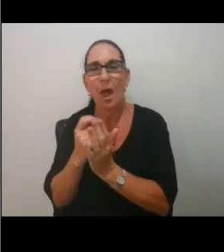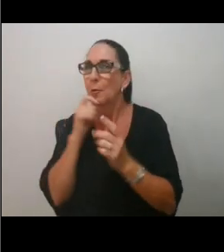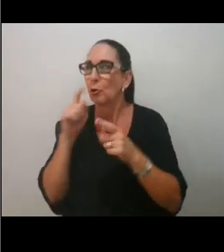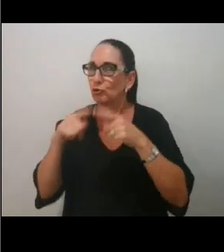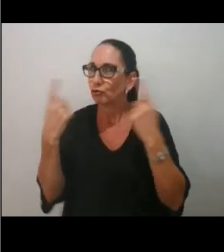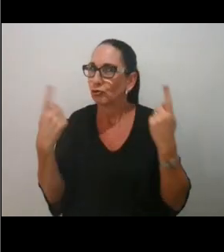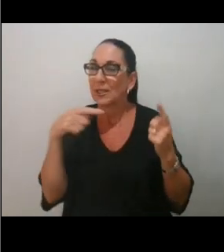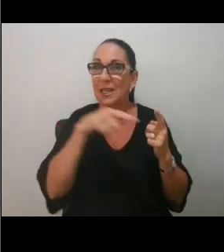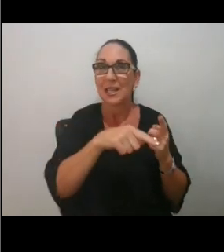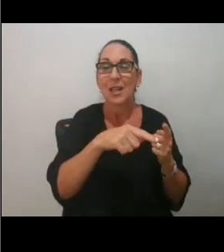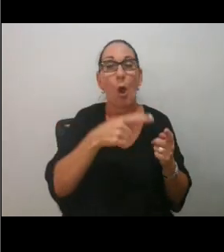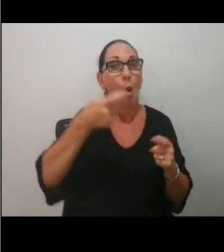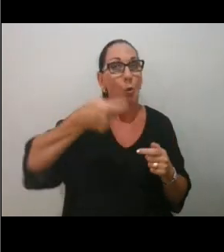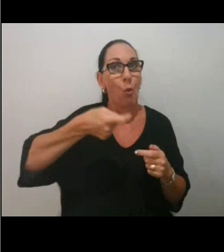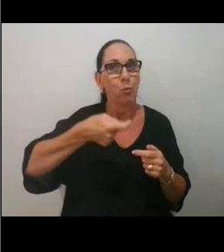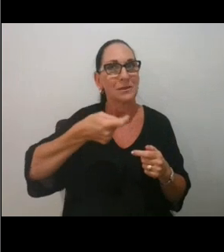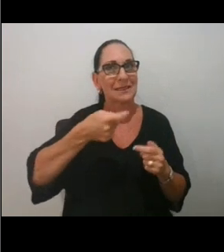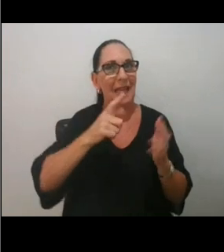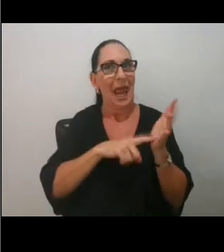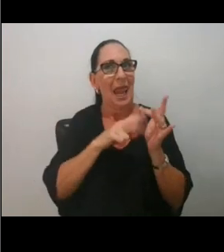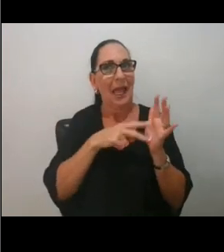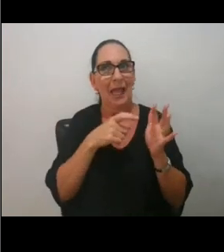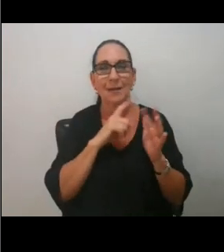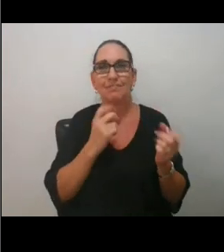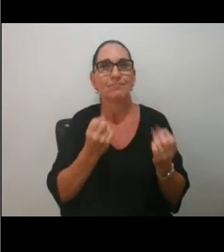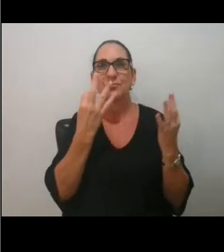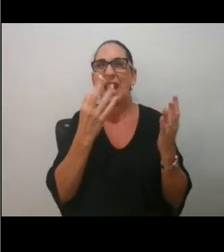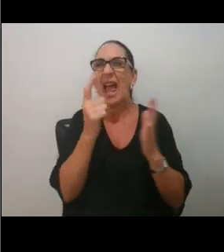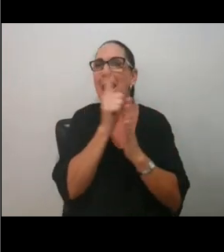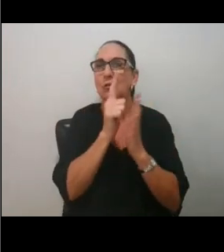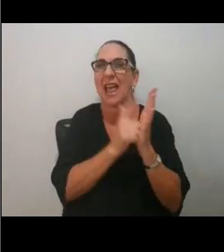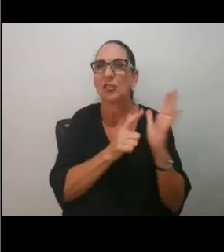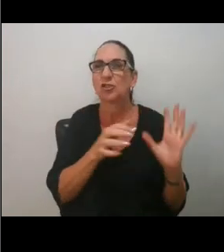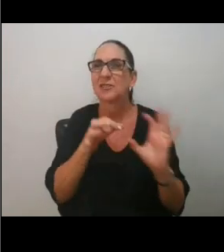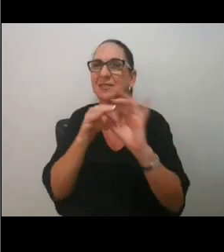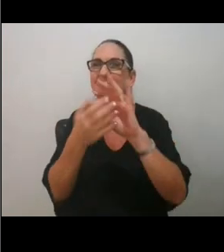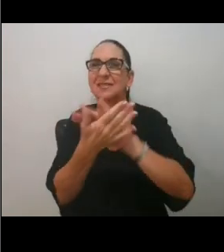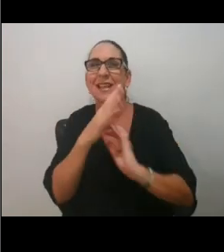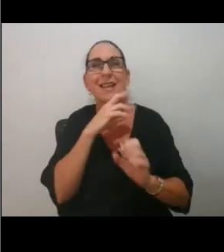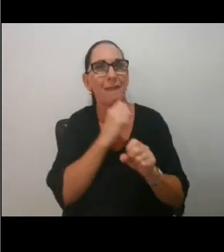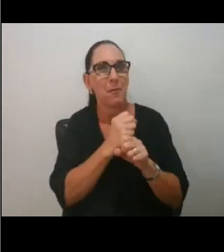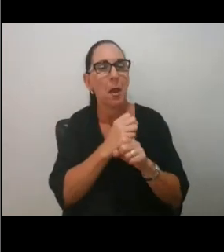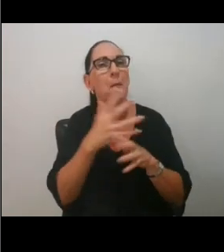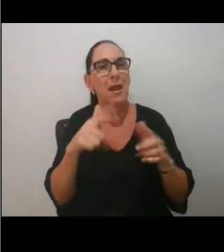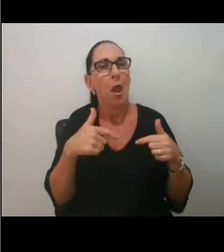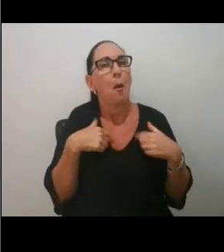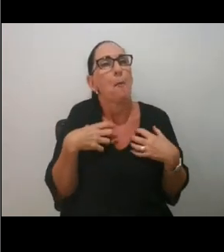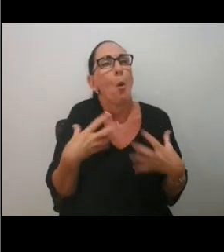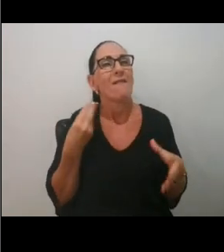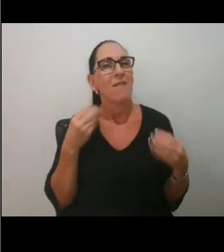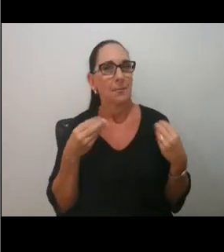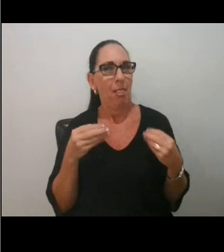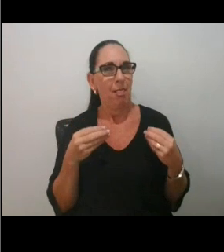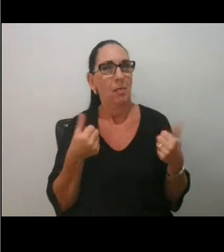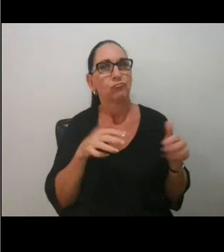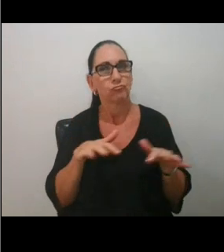legislation to govern it so that we have quite a lot of flexibility in those sorts of things